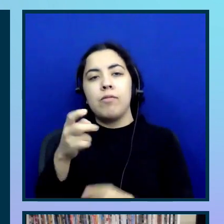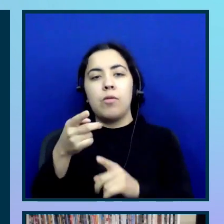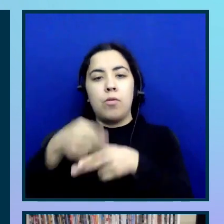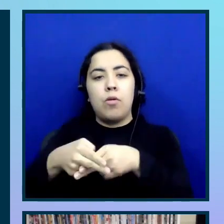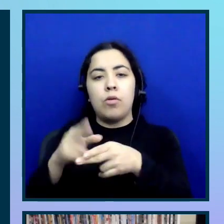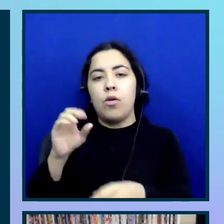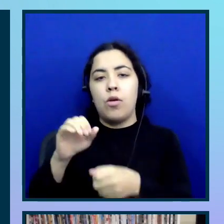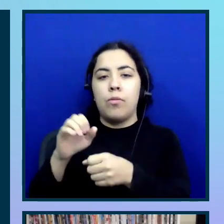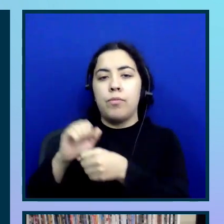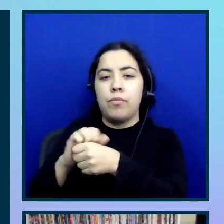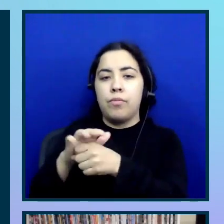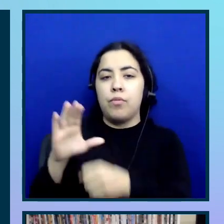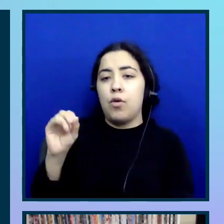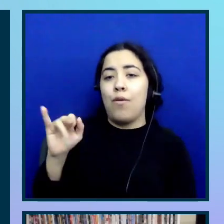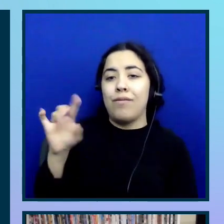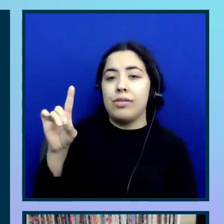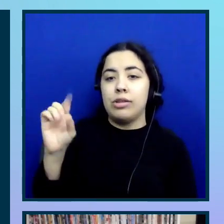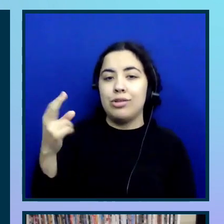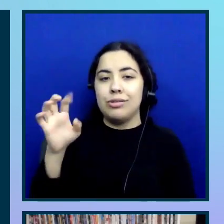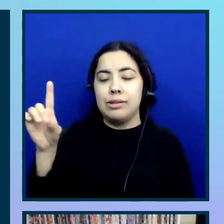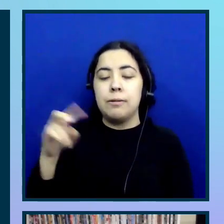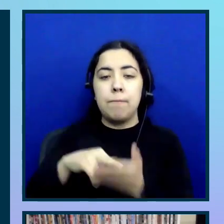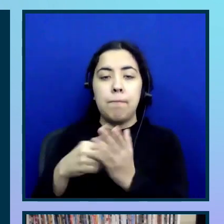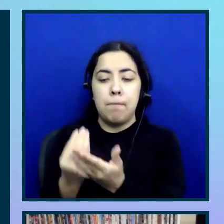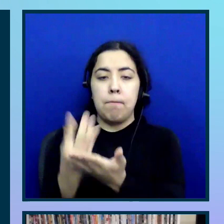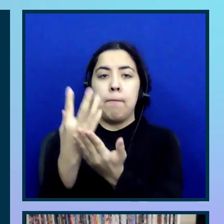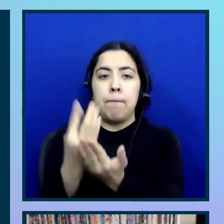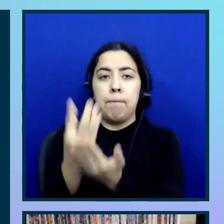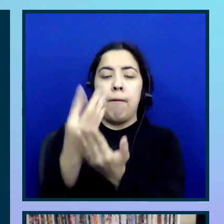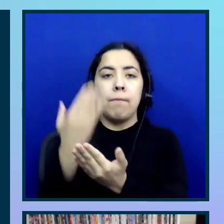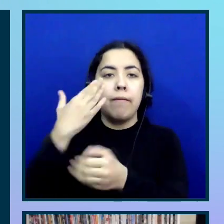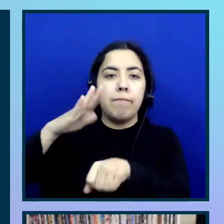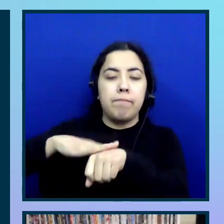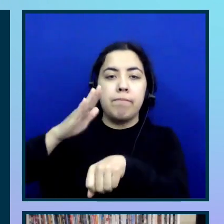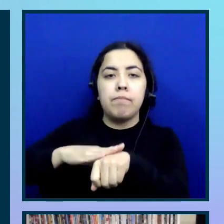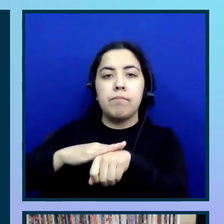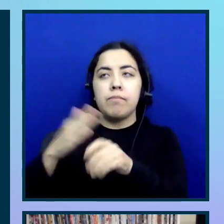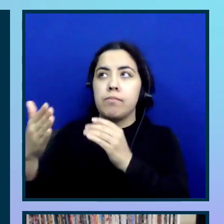The COVID Shield is a COVID-19 exposure notification solution which uses the exposure technologies